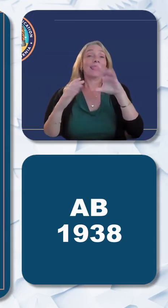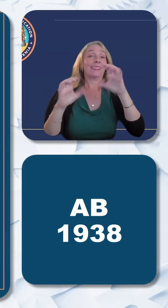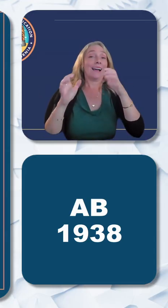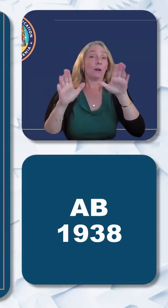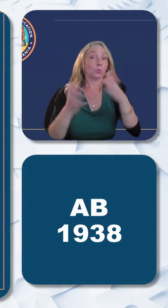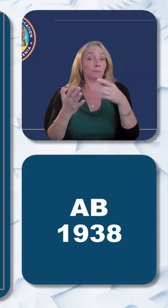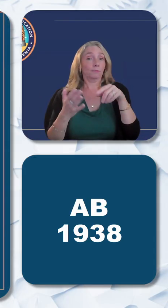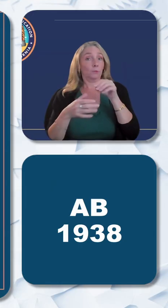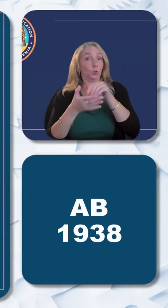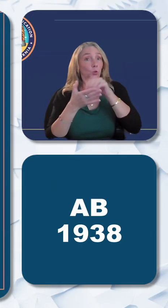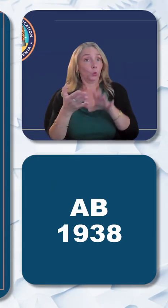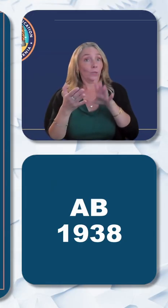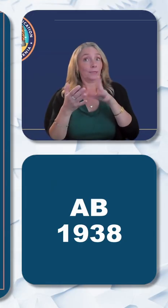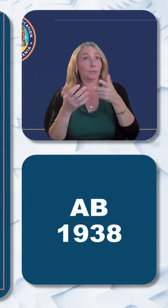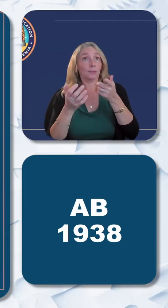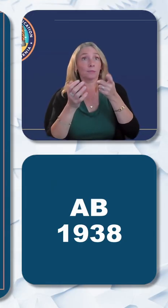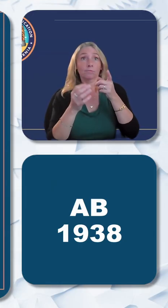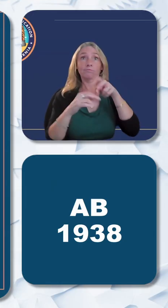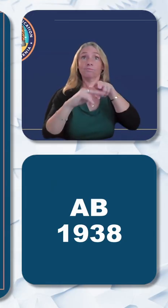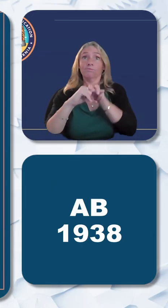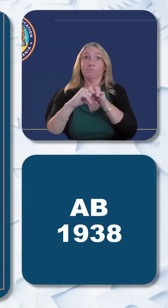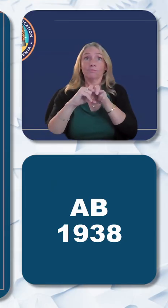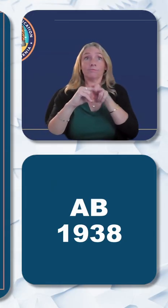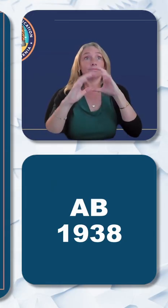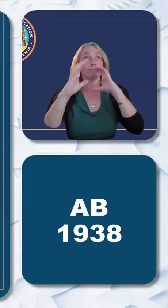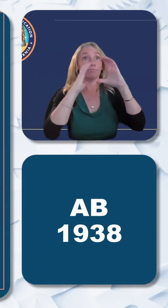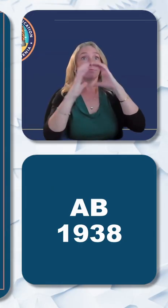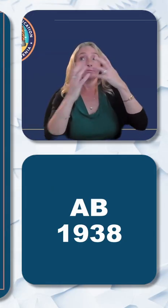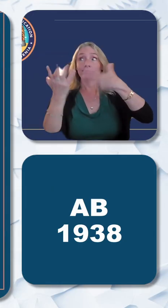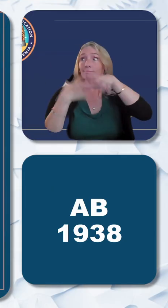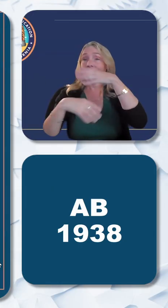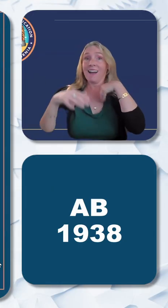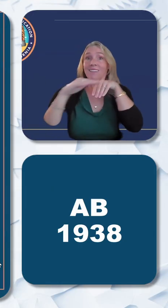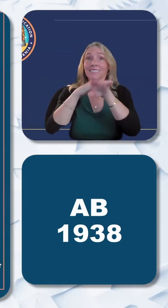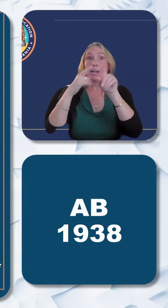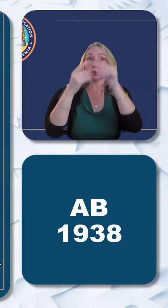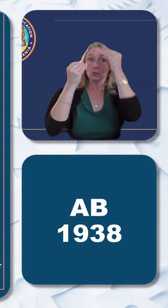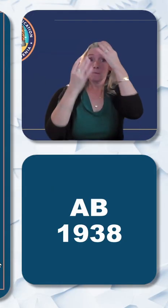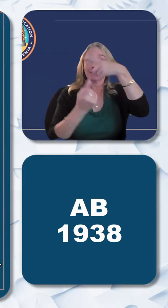Or any school setting. Once you get into the classroom, that student sits down at their desk. They